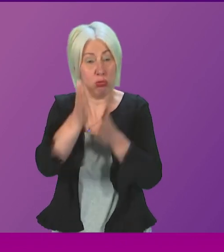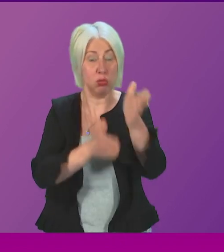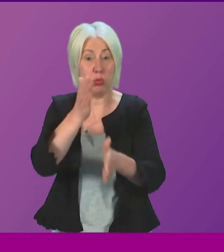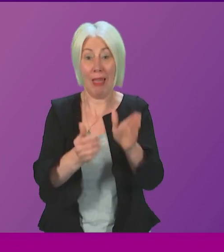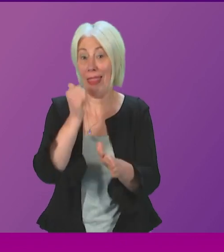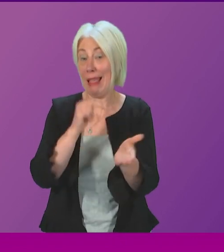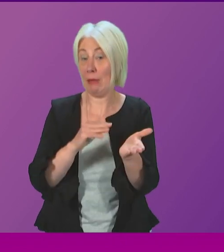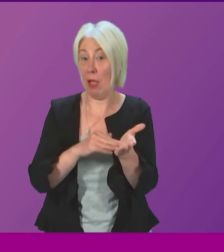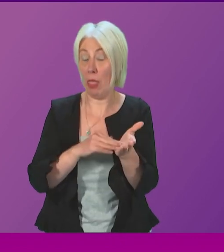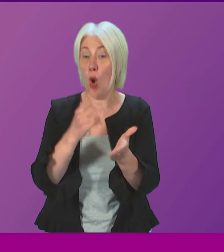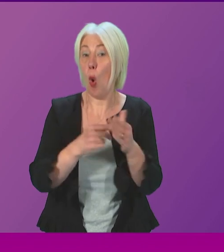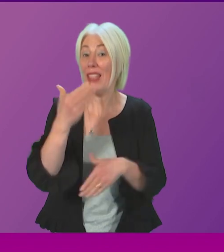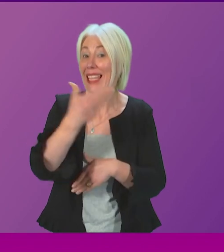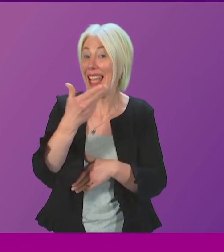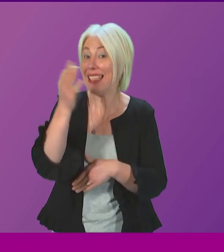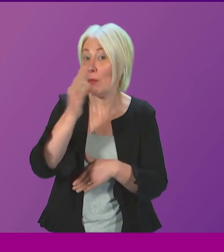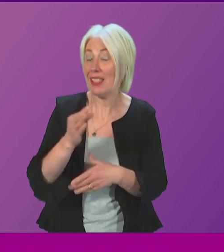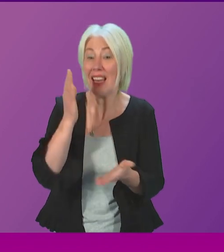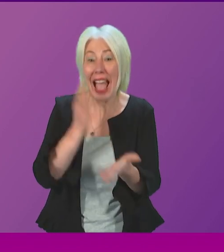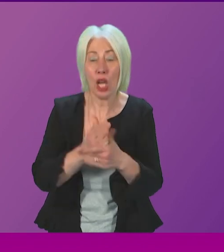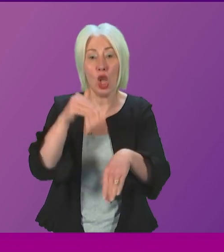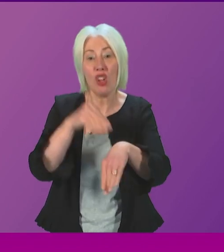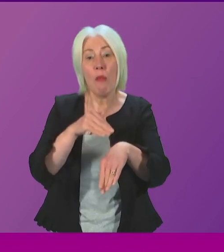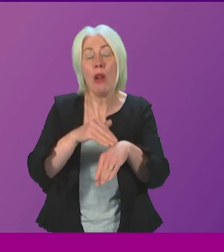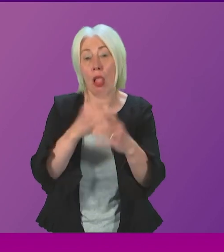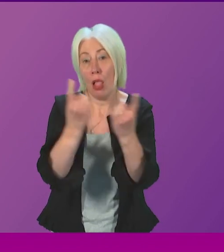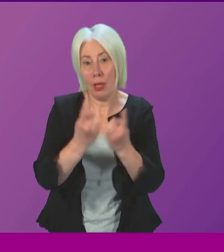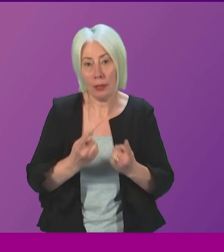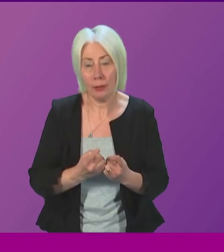only 19 per cent involved criminal activity was a bit of a surprise.